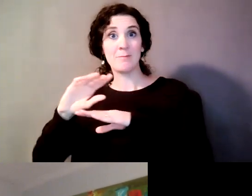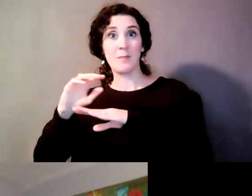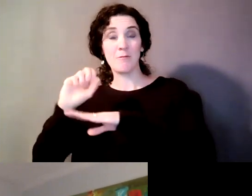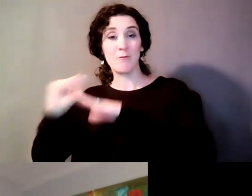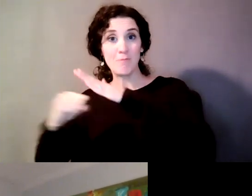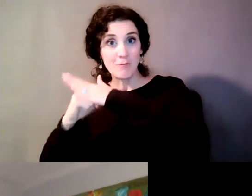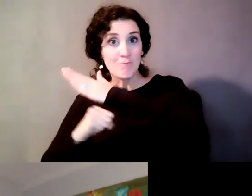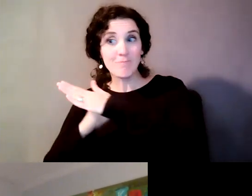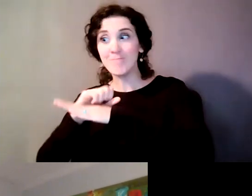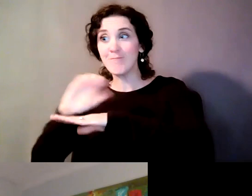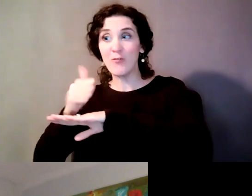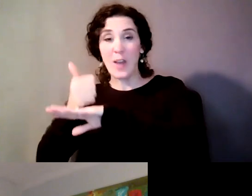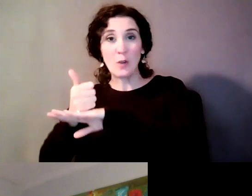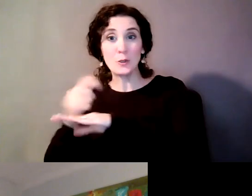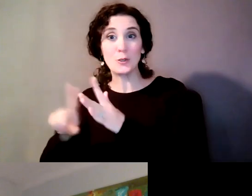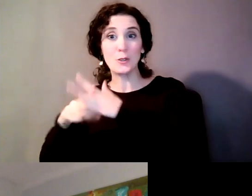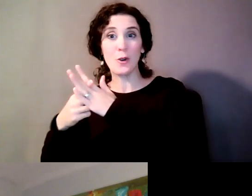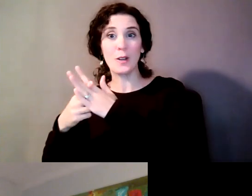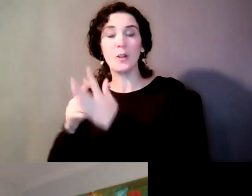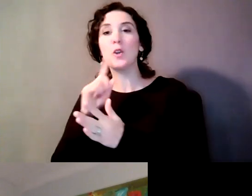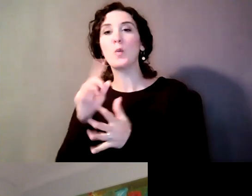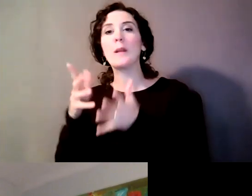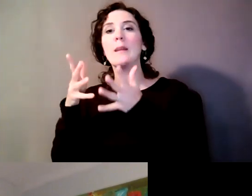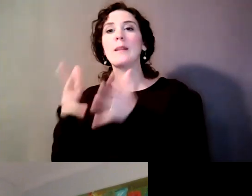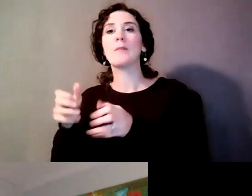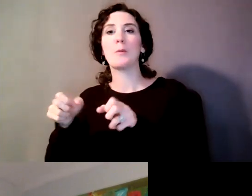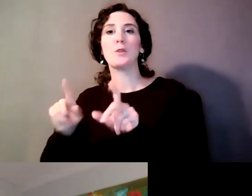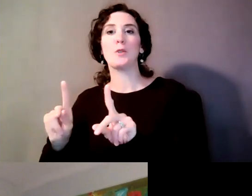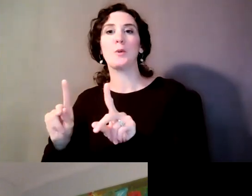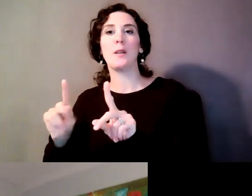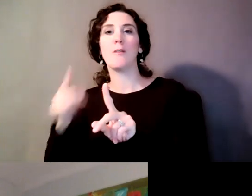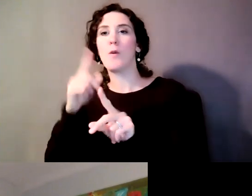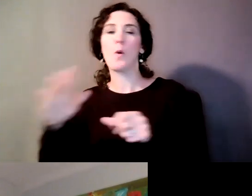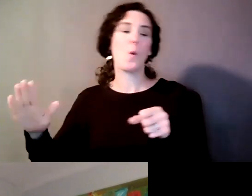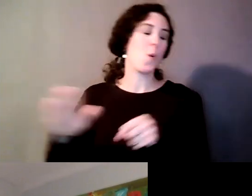really left an opportunity for a whole new wave,